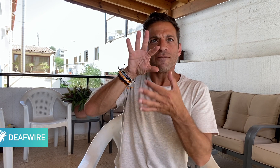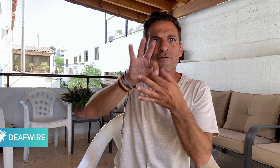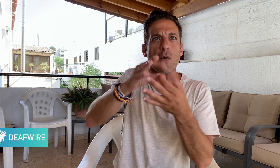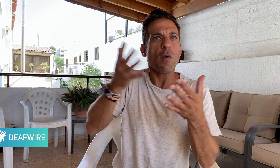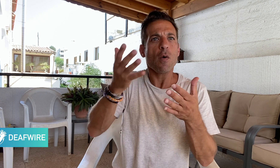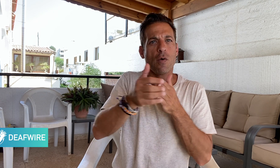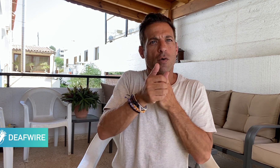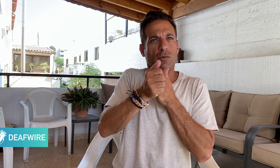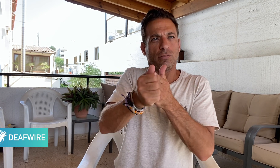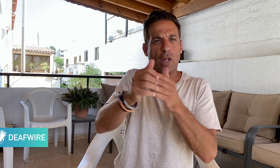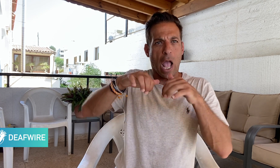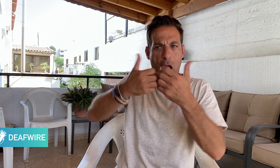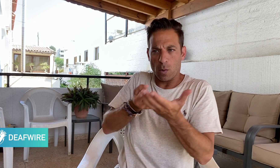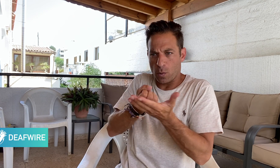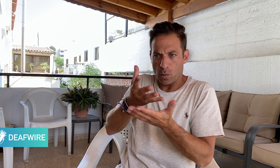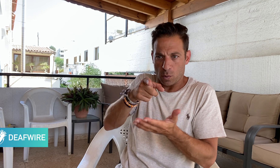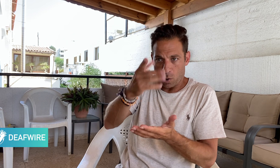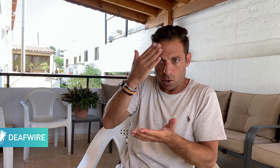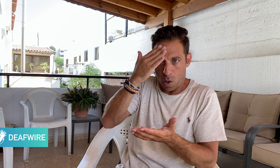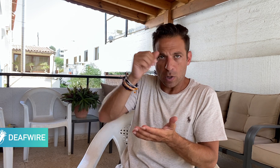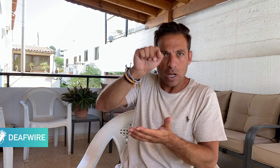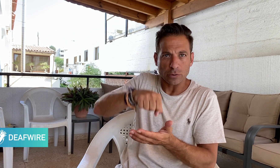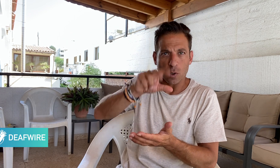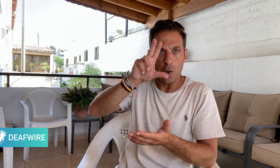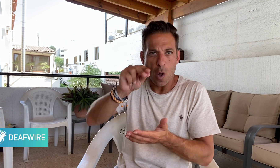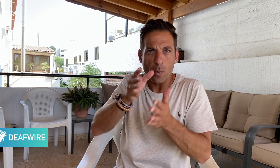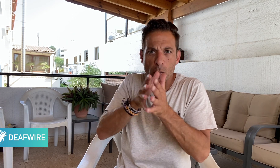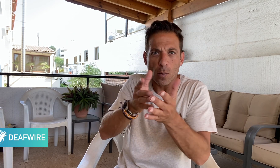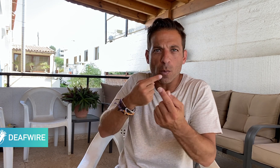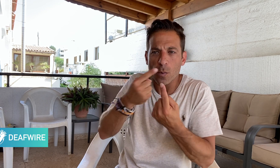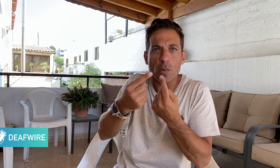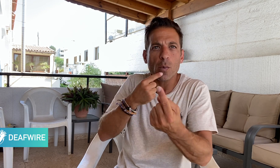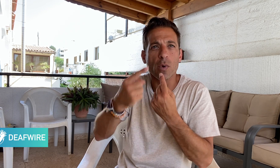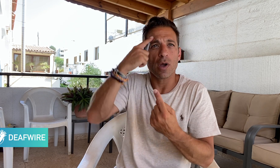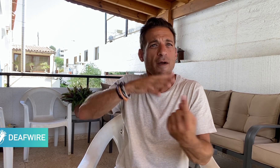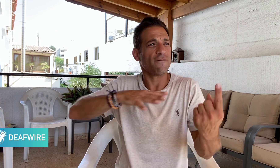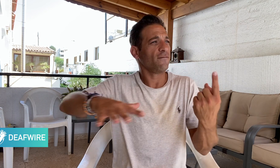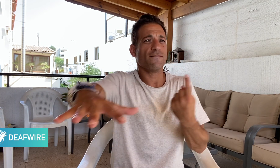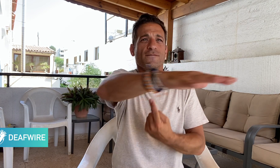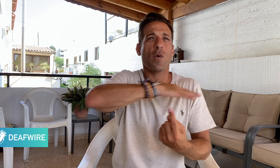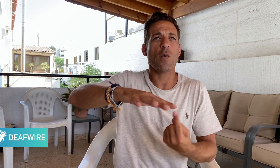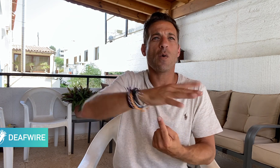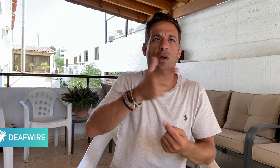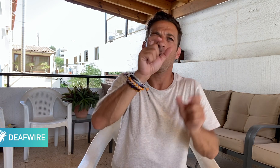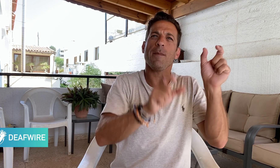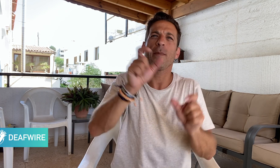who are assigned to disabled people provide accurate and